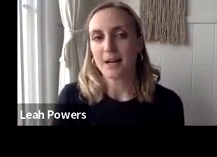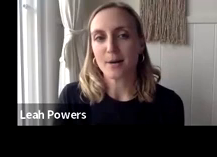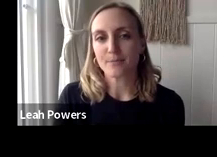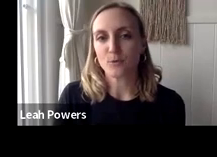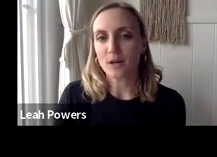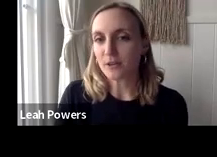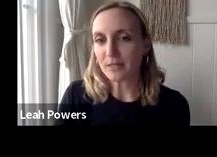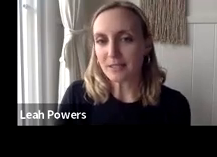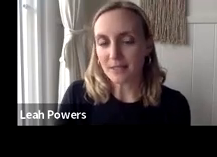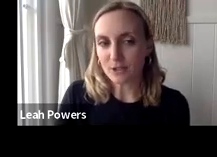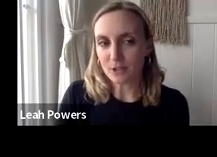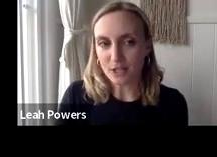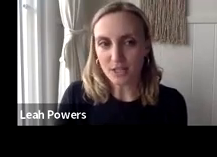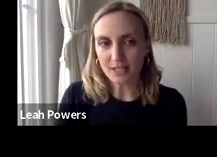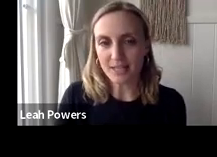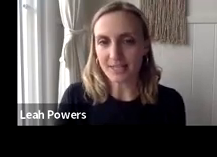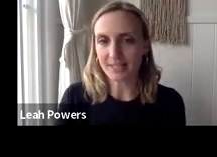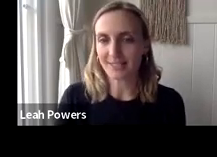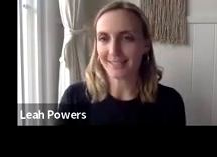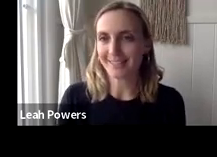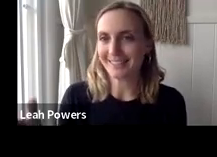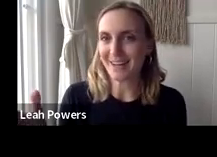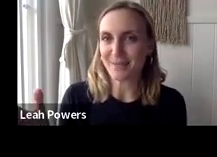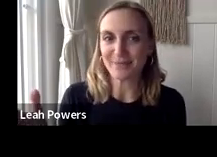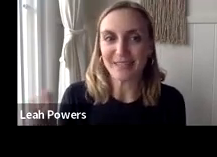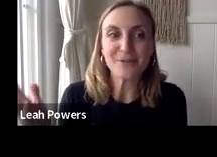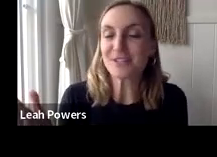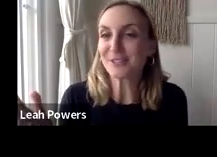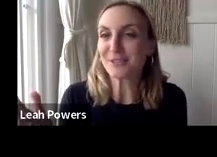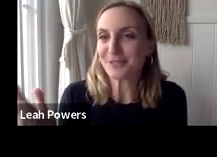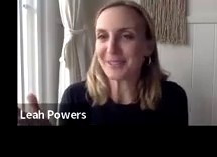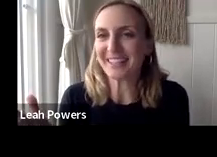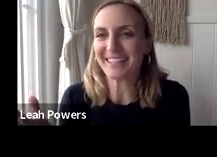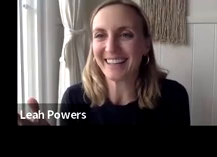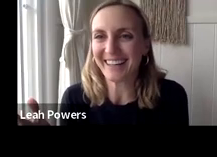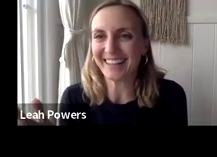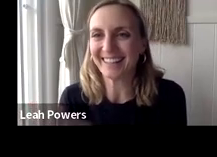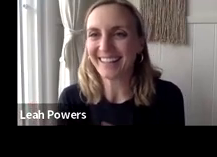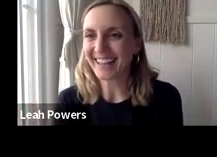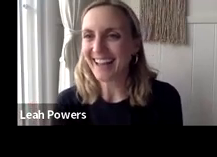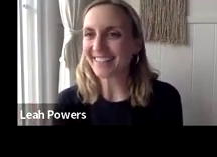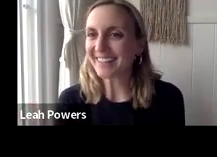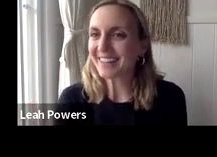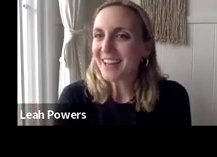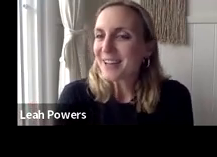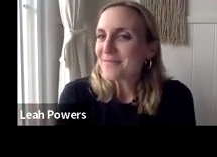Leah: One other piece of this introduction is that language is so fluid. I think